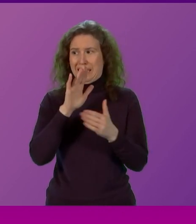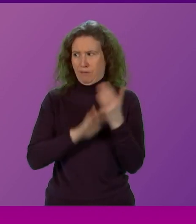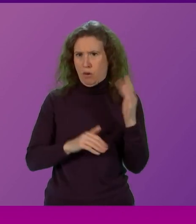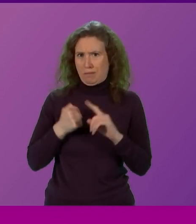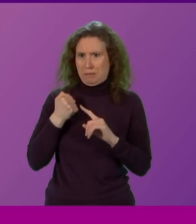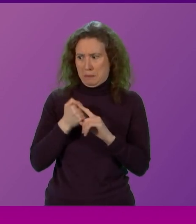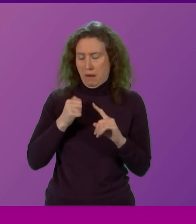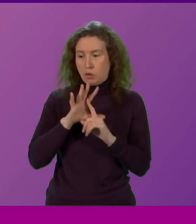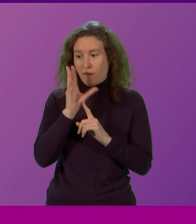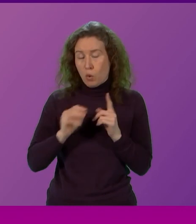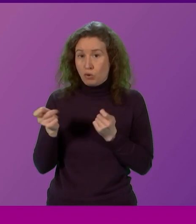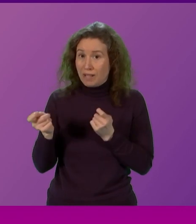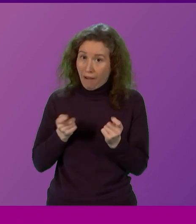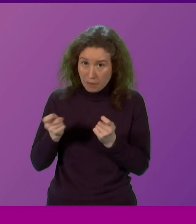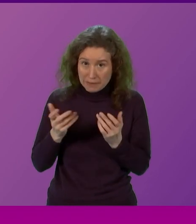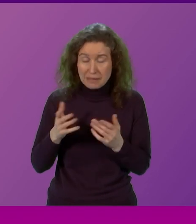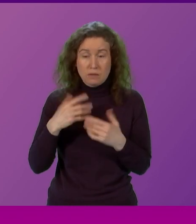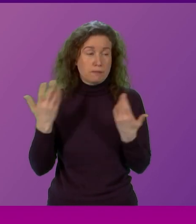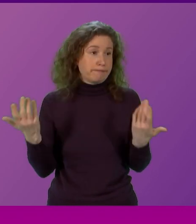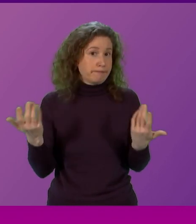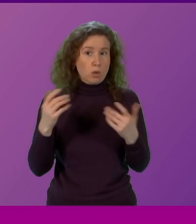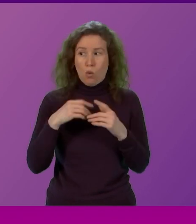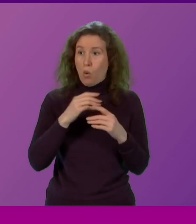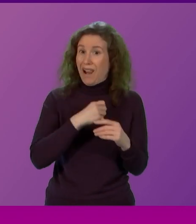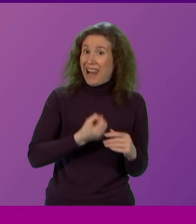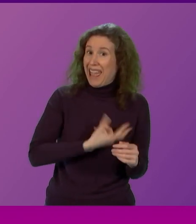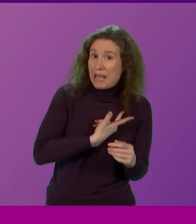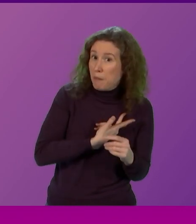of Tory Governments—or, indeed, from the impact of Labour Governments, which are often